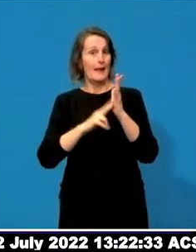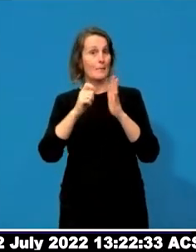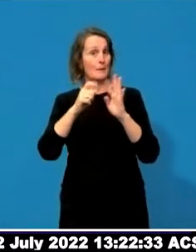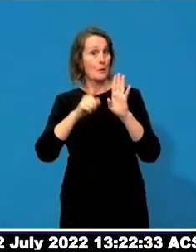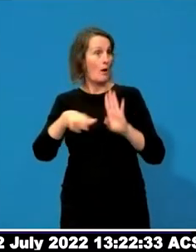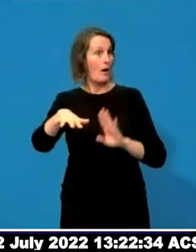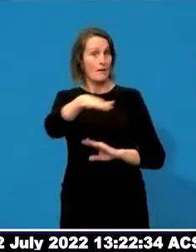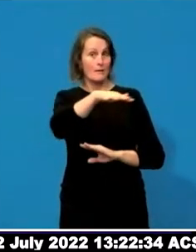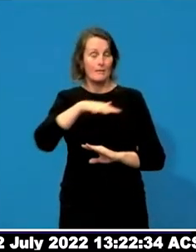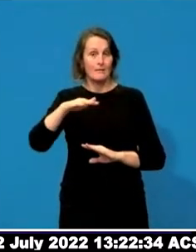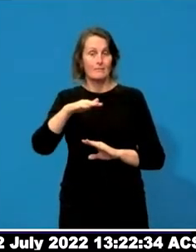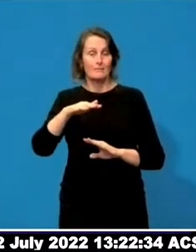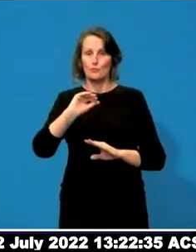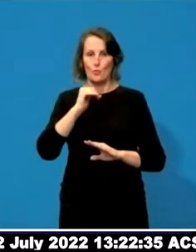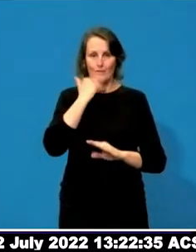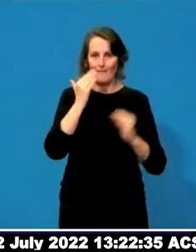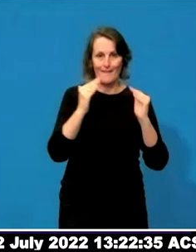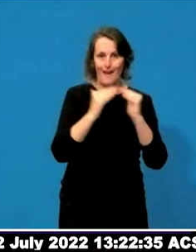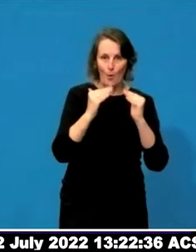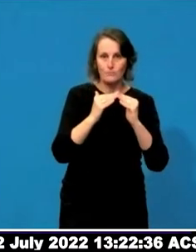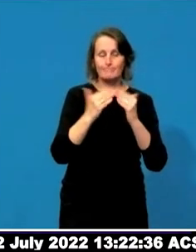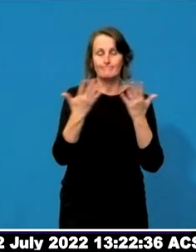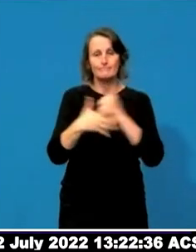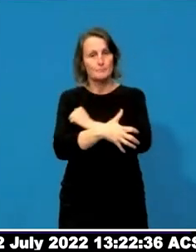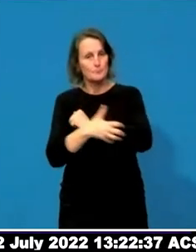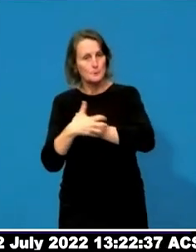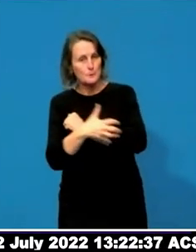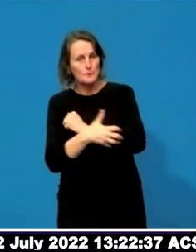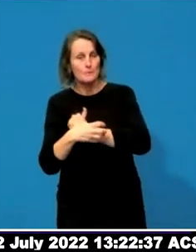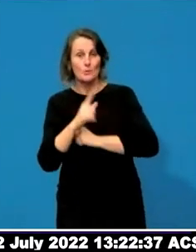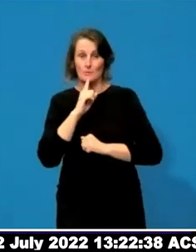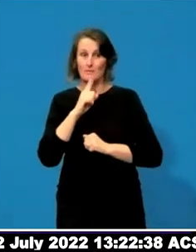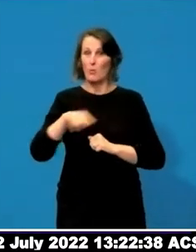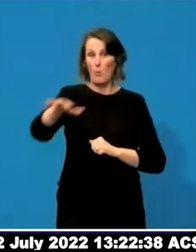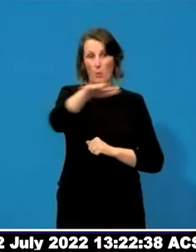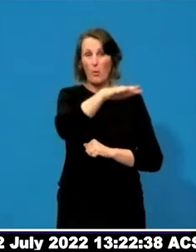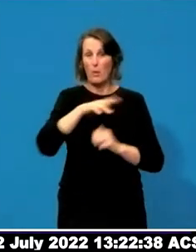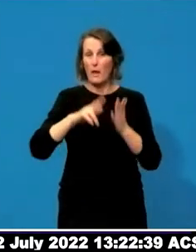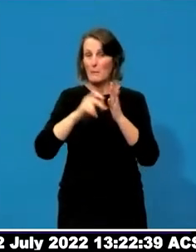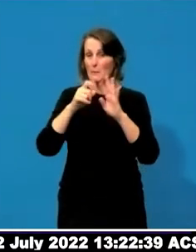At your statement at 52, you've indicated that poverty is endemic throughout NPY Lands.